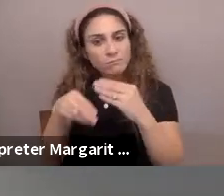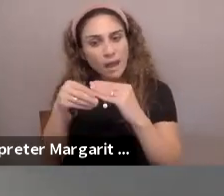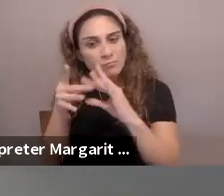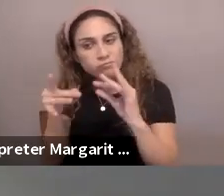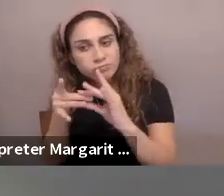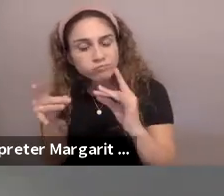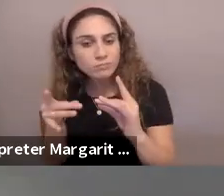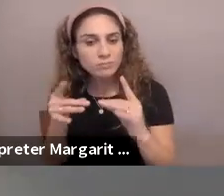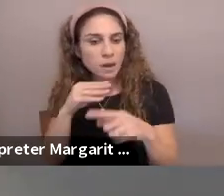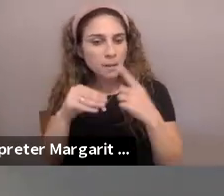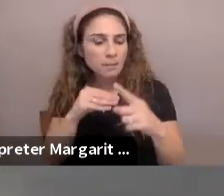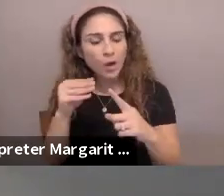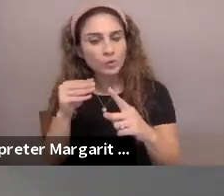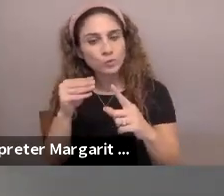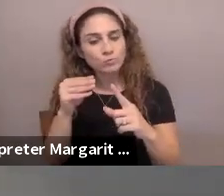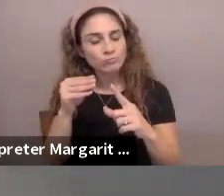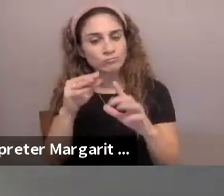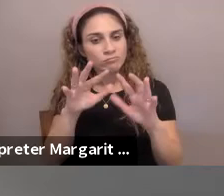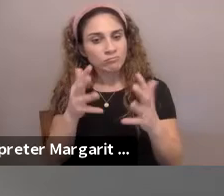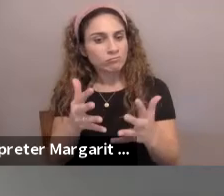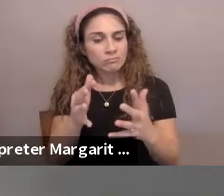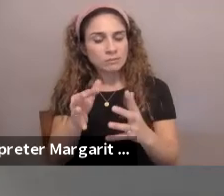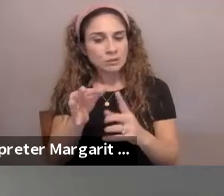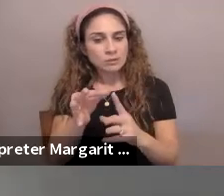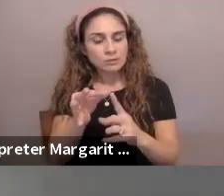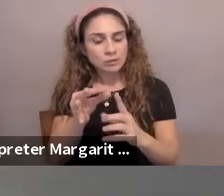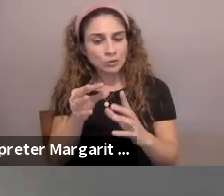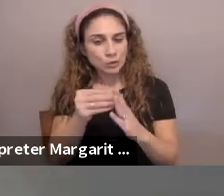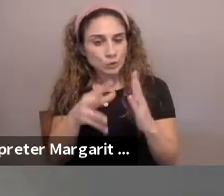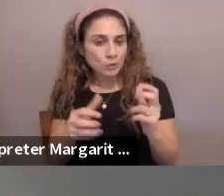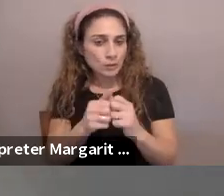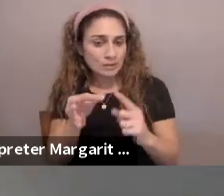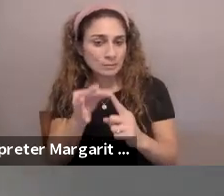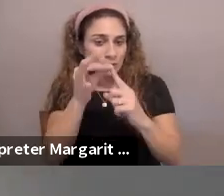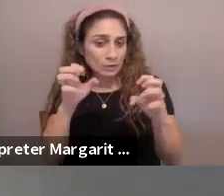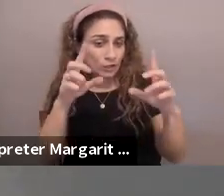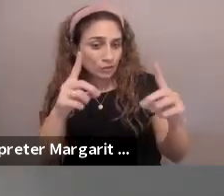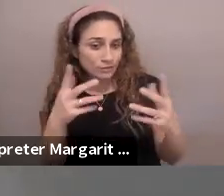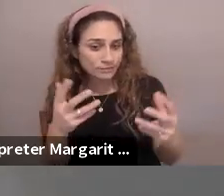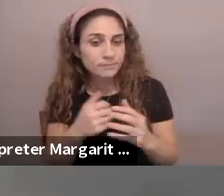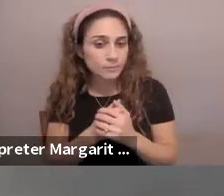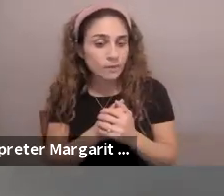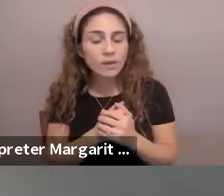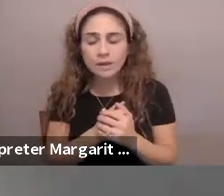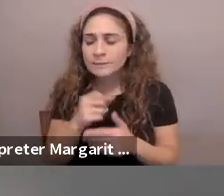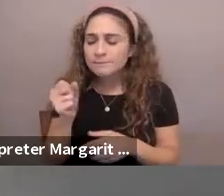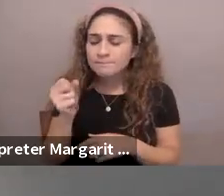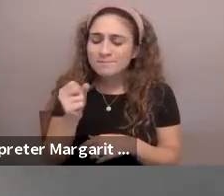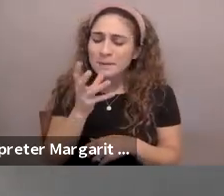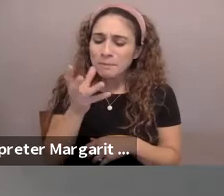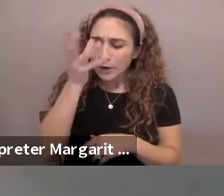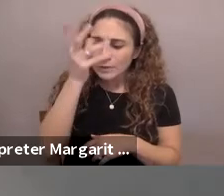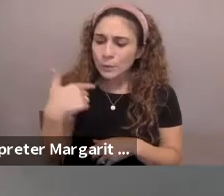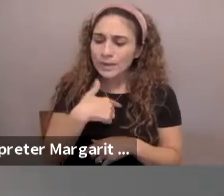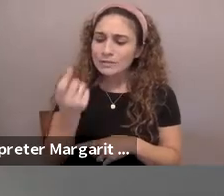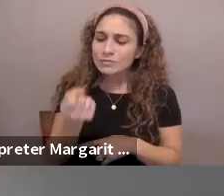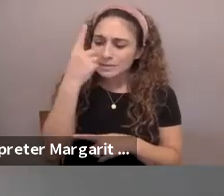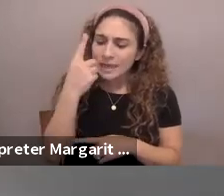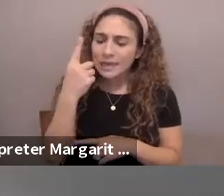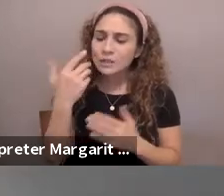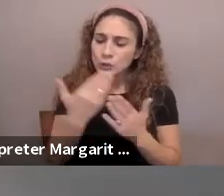Um, I would just like to say I you know we all understand that things are changing regularly and that new regulations are coming out all the time.